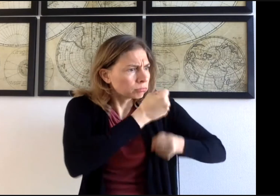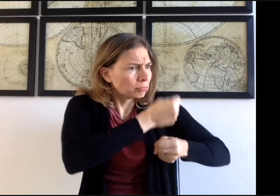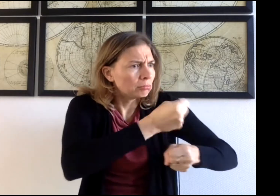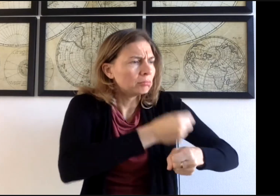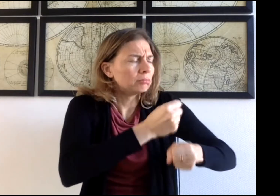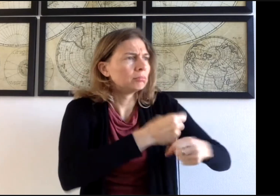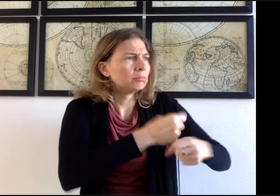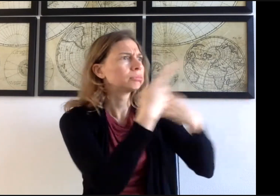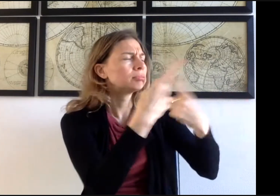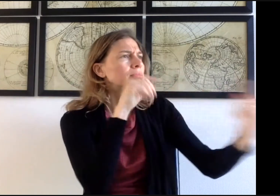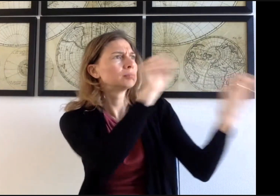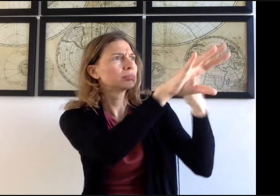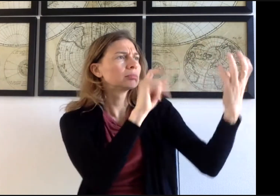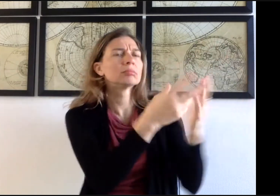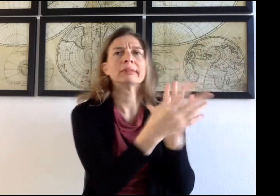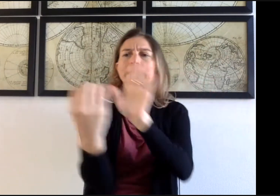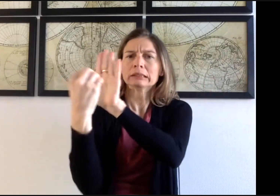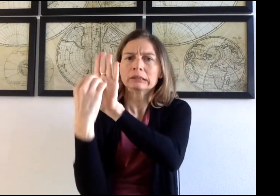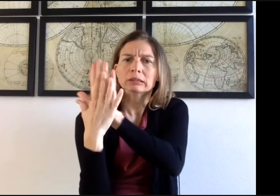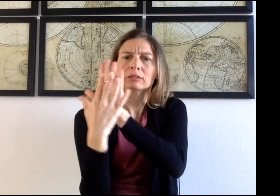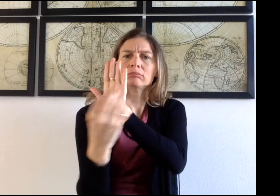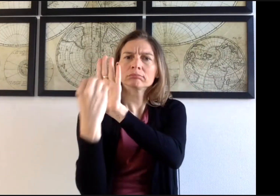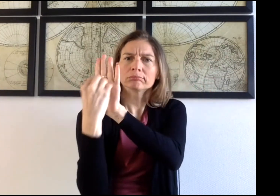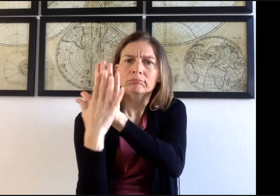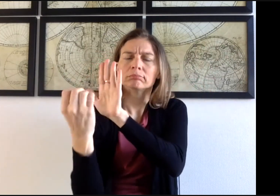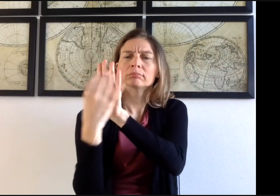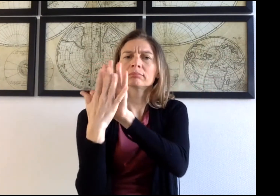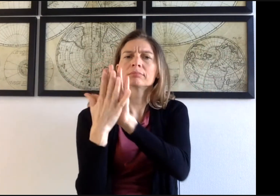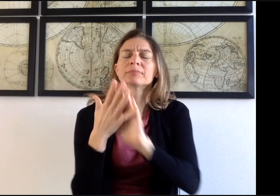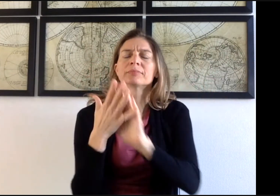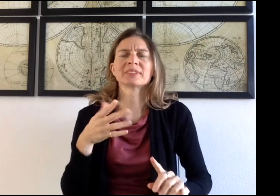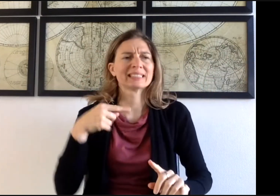so that you can use everything that you find useful.